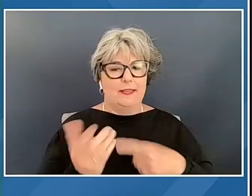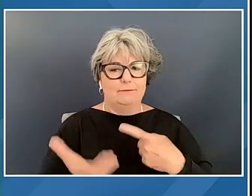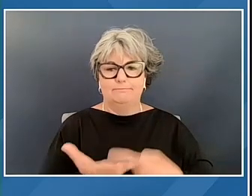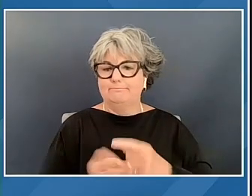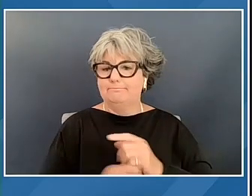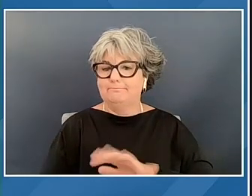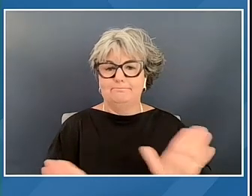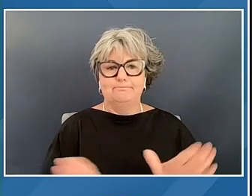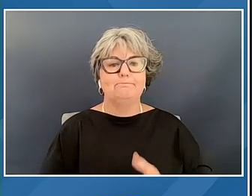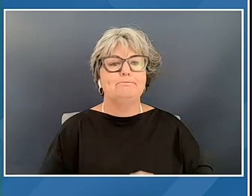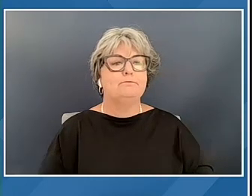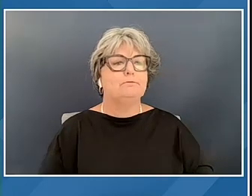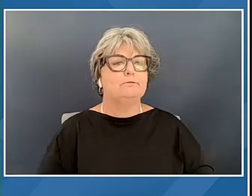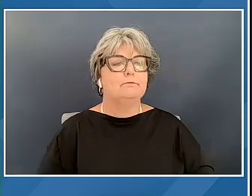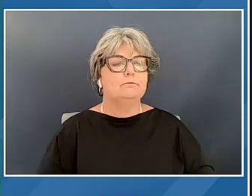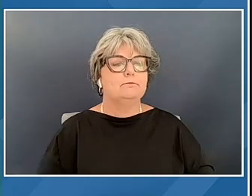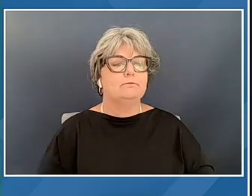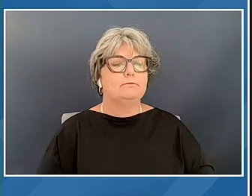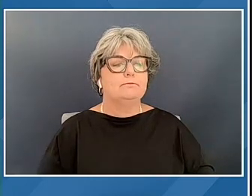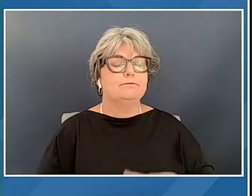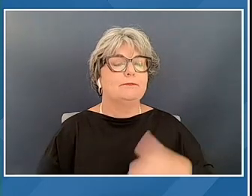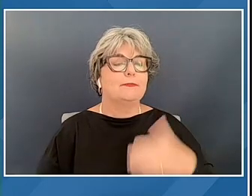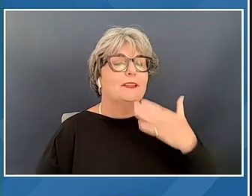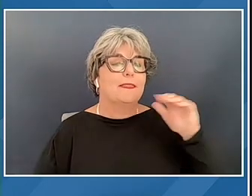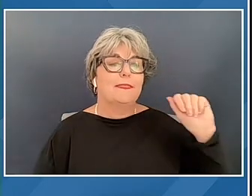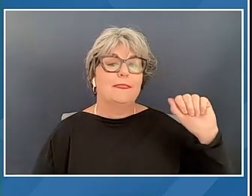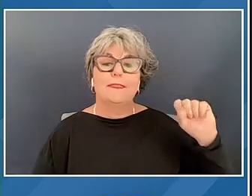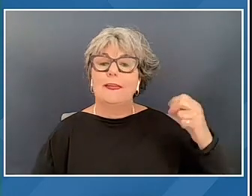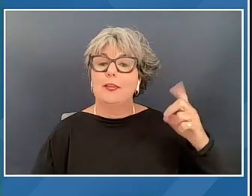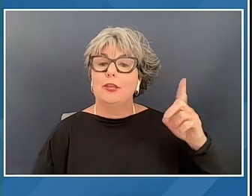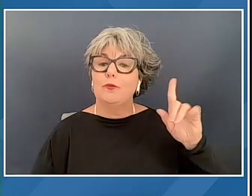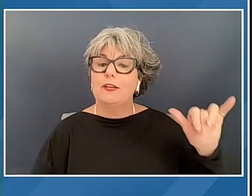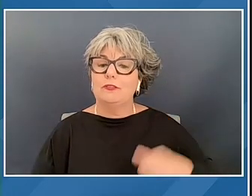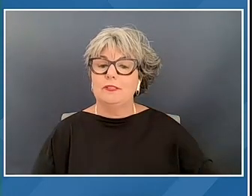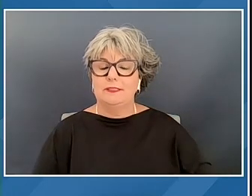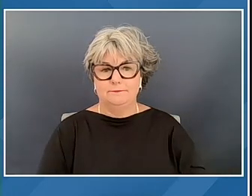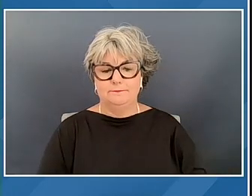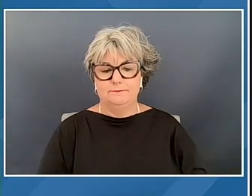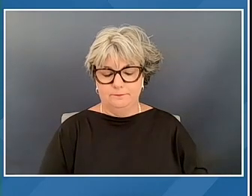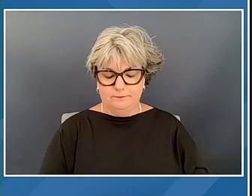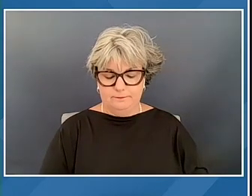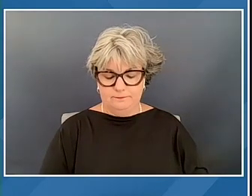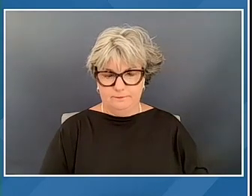Thanks, Ashley. I'm not seeing any other